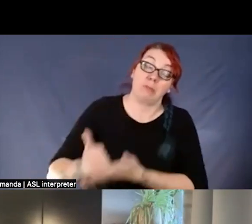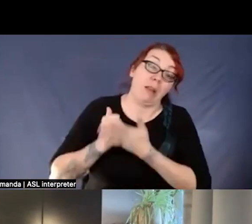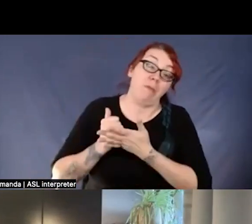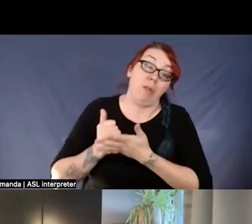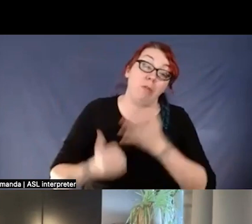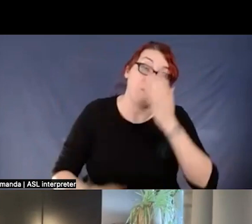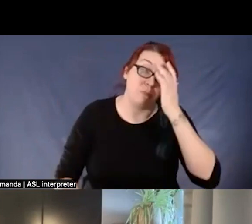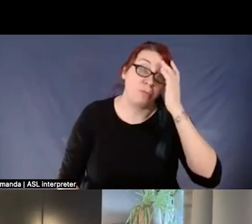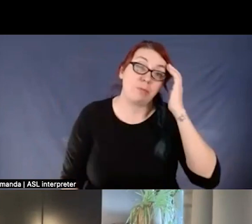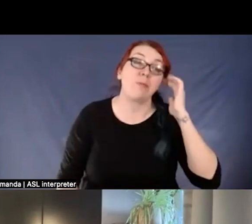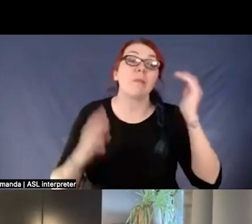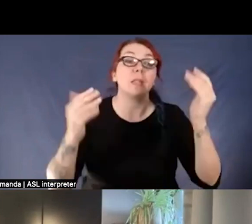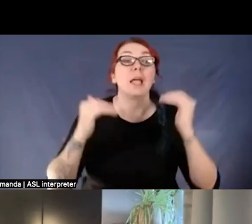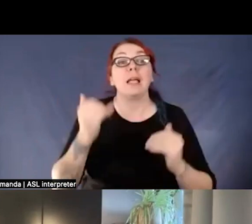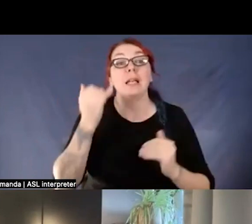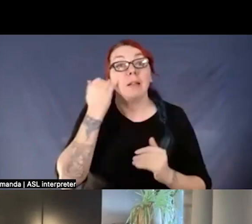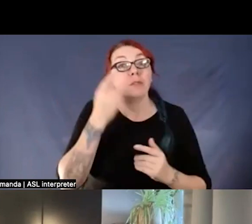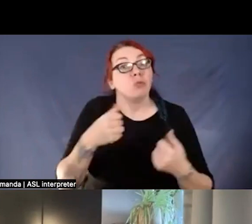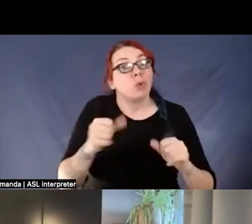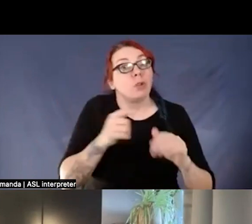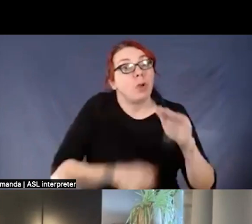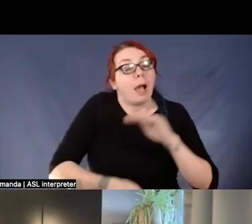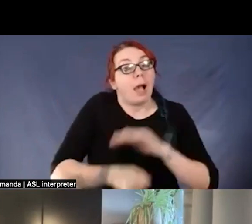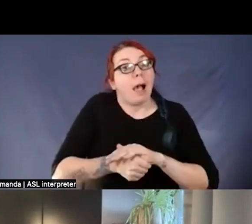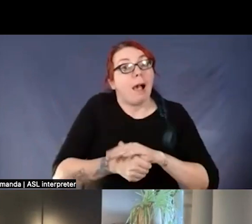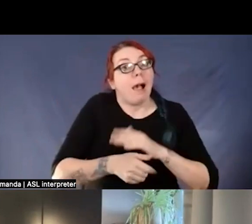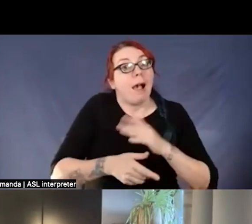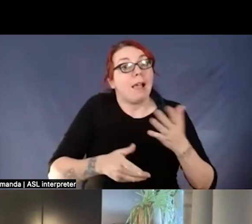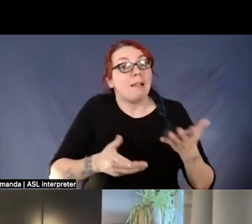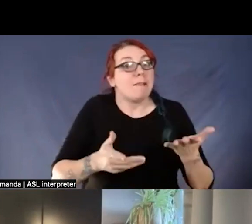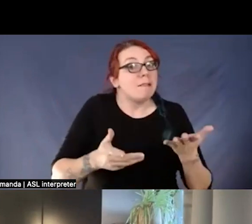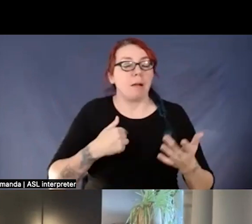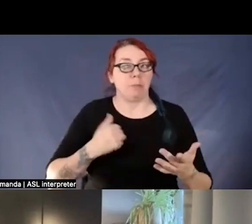you're trying to hide your Canadian-ness, Just Not Sorry might be your ticket to a less apologetic